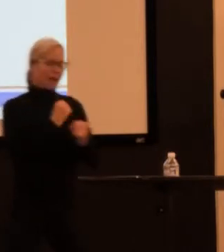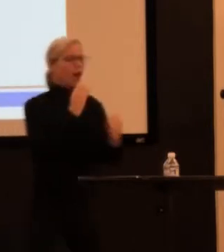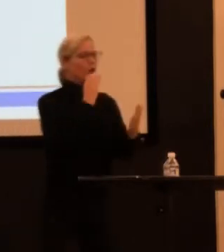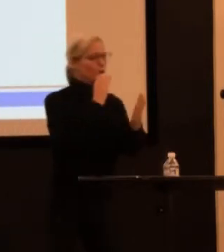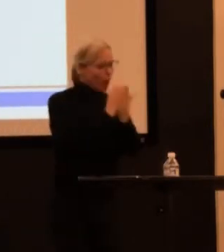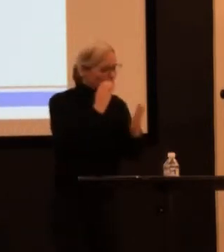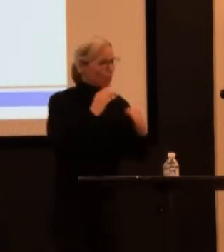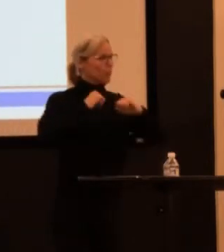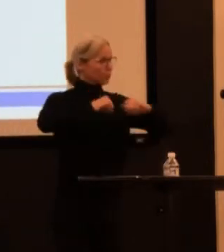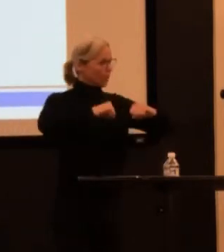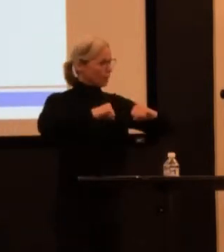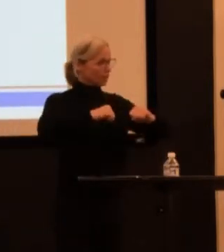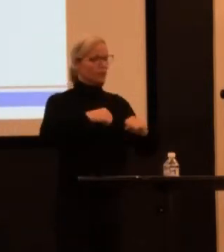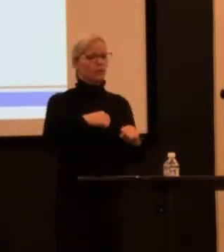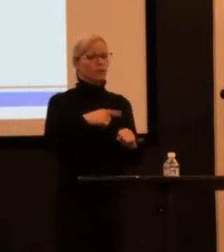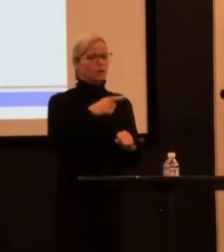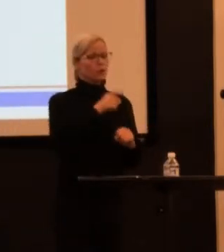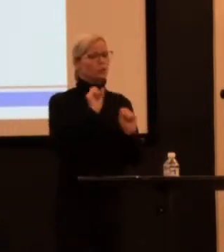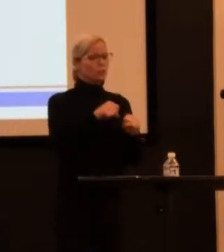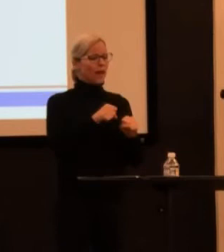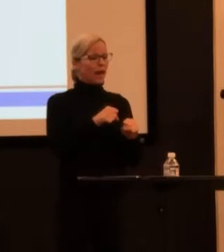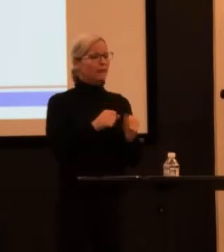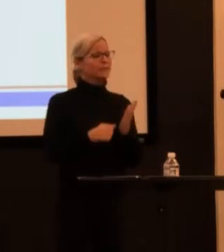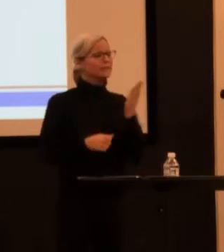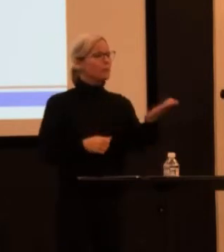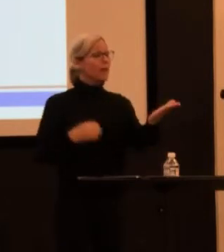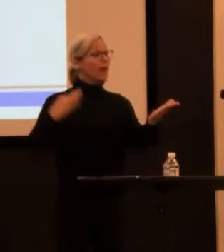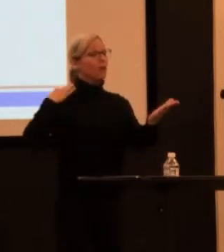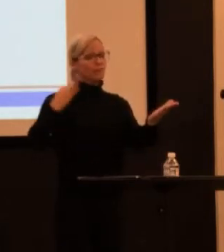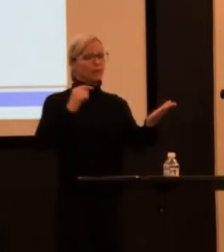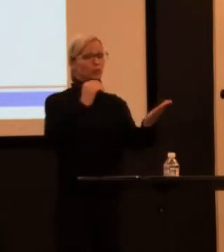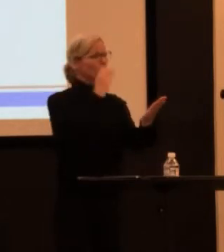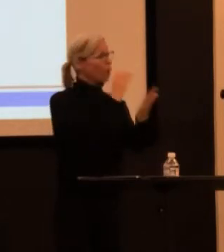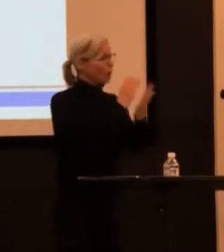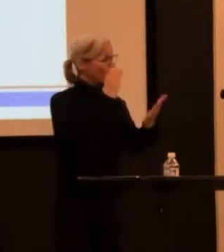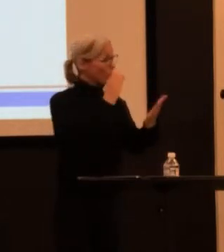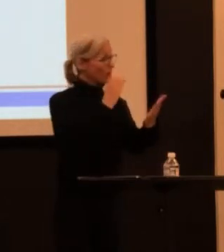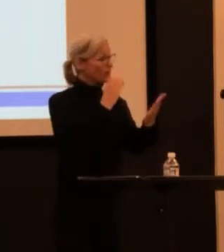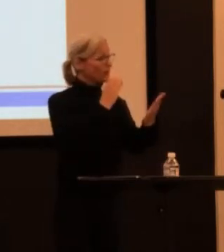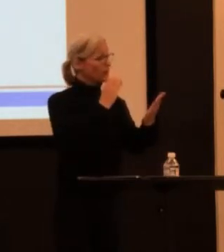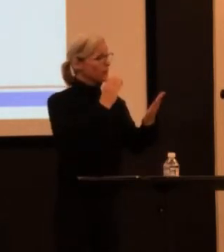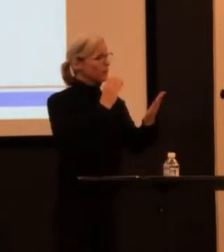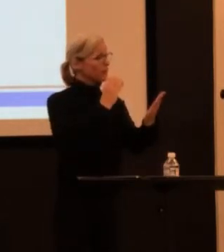You can submit an application to the copyright office to obtain additional benefits, but it's not necessary.